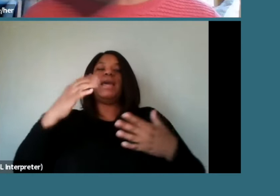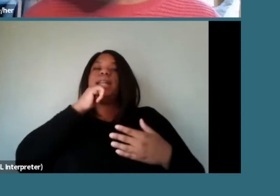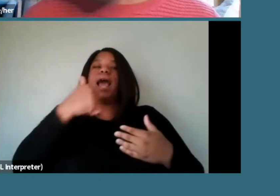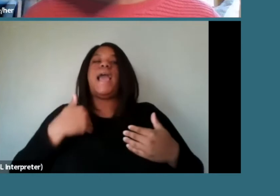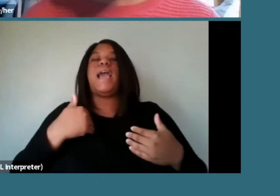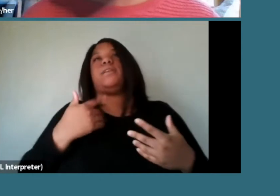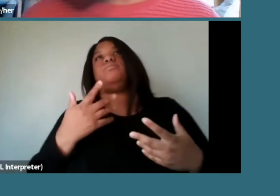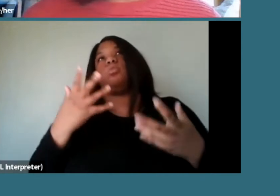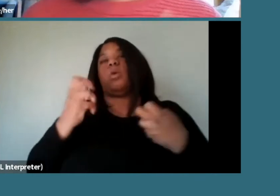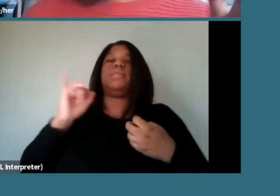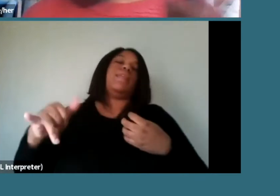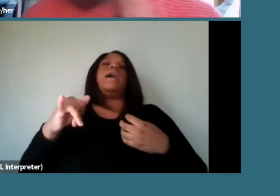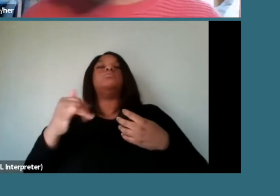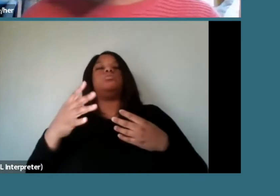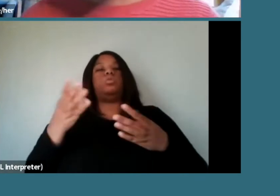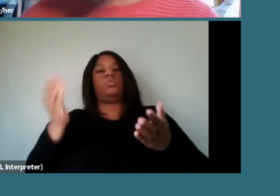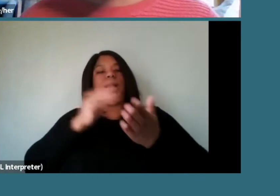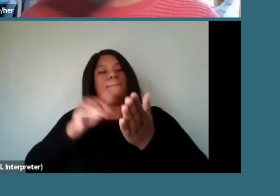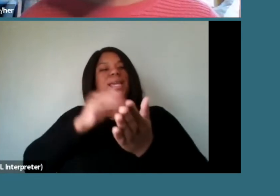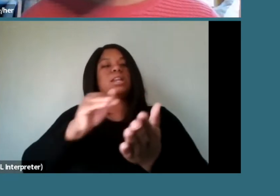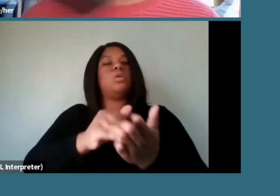repeated or reproduced or have that experience deepened.